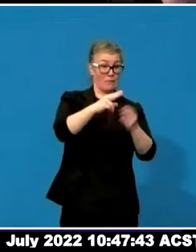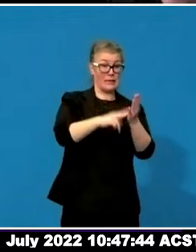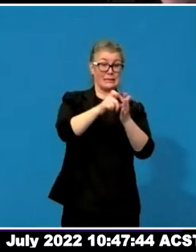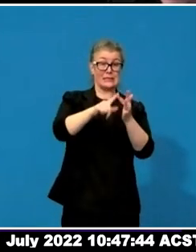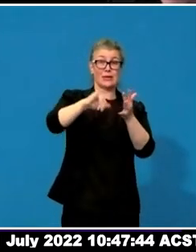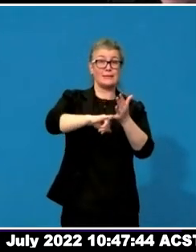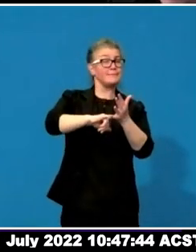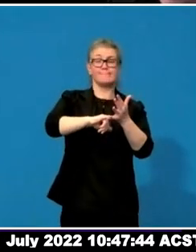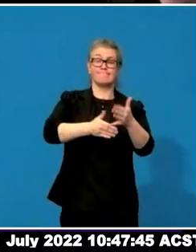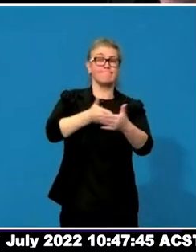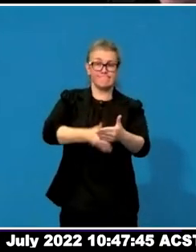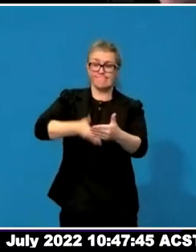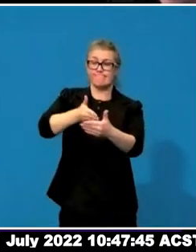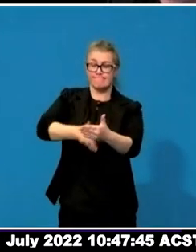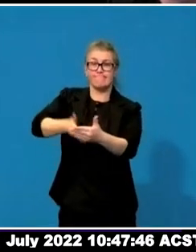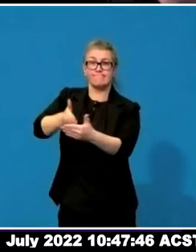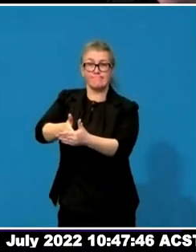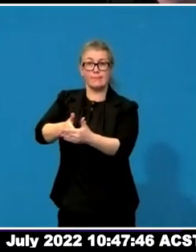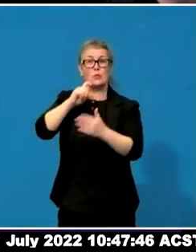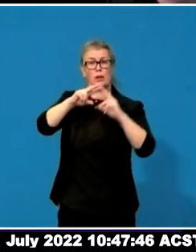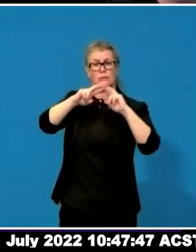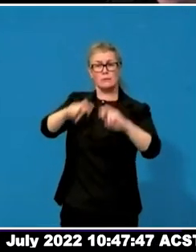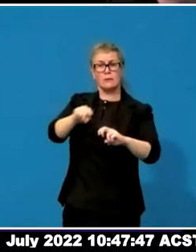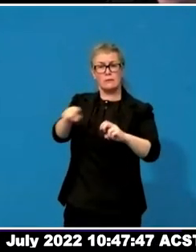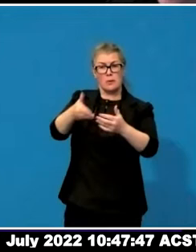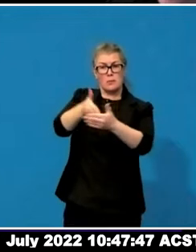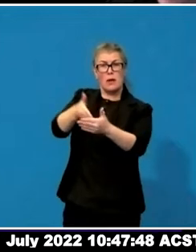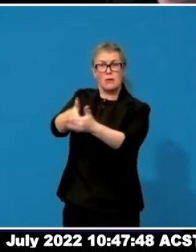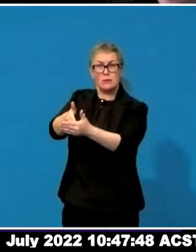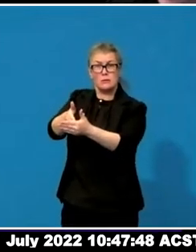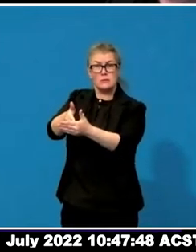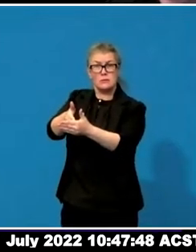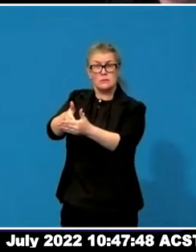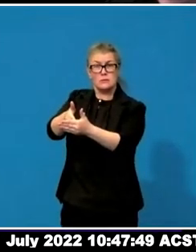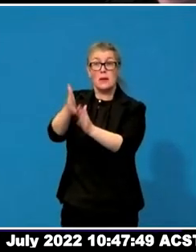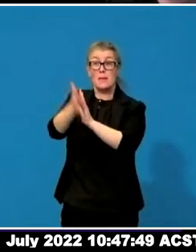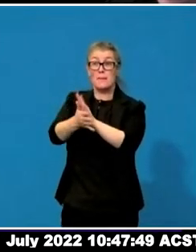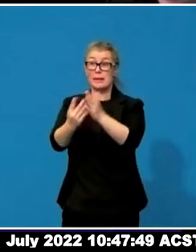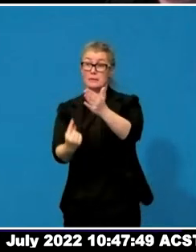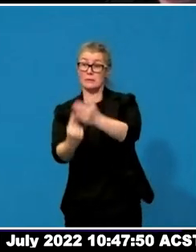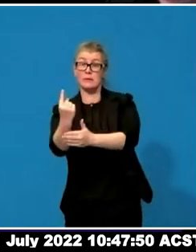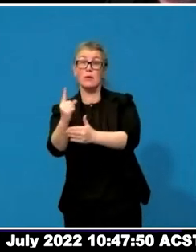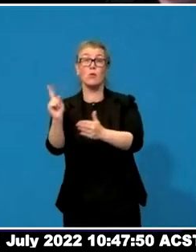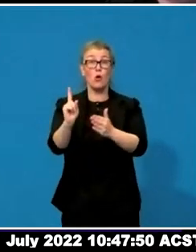It will examine whether those barriers cause or contribute to violence, abuse, neglect and